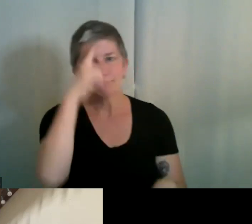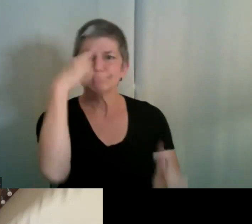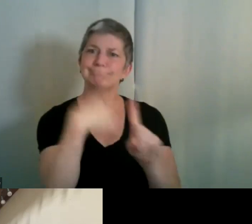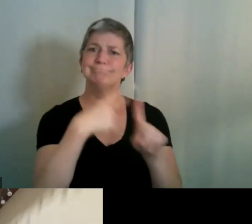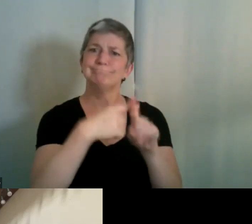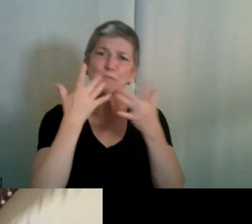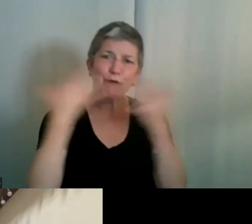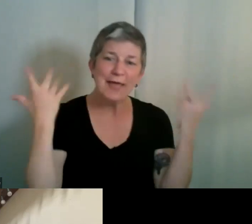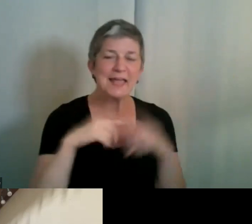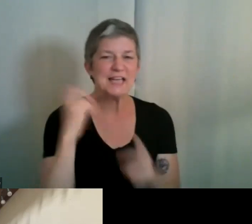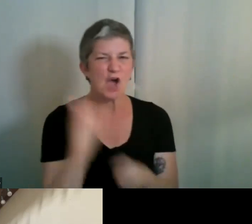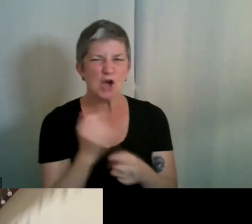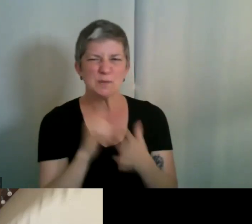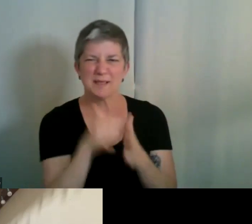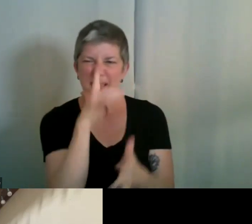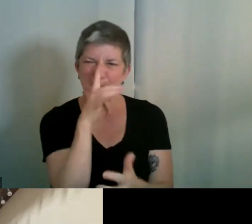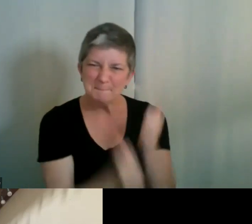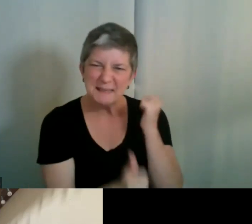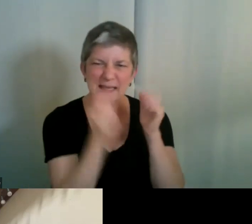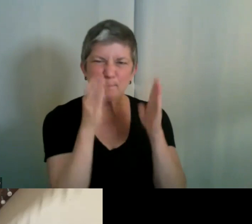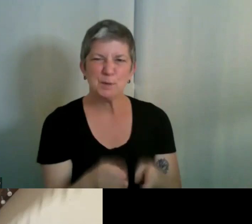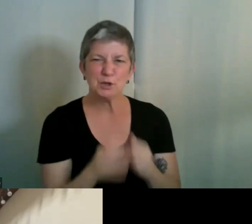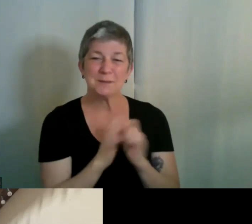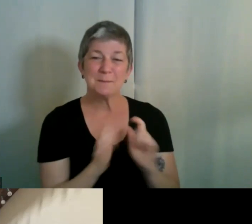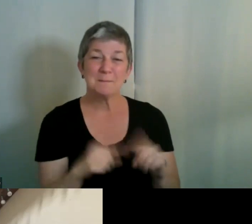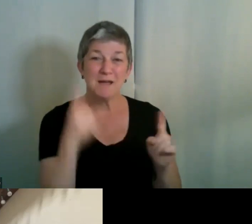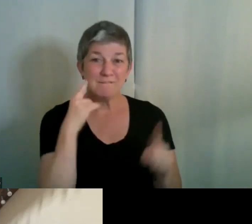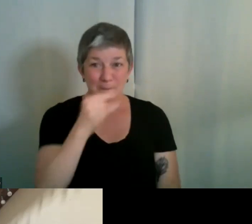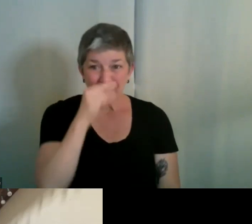hard to be that mean person. But for my kids, kids, I feel like I